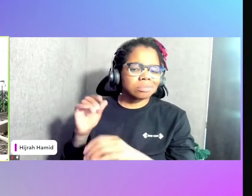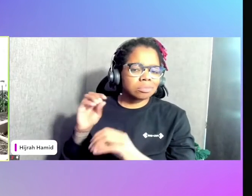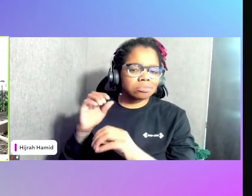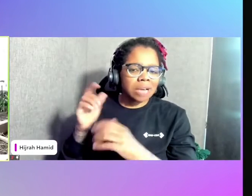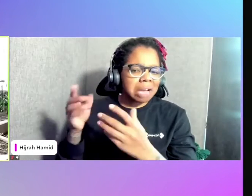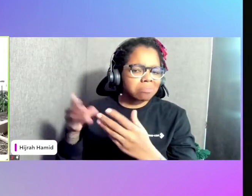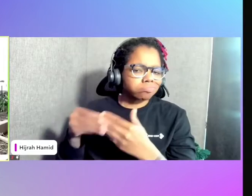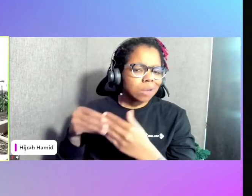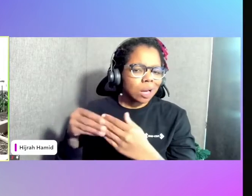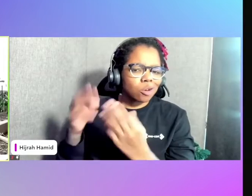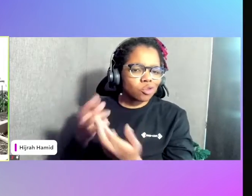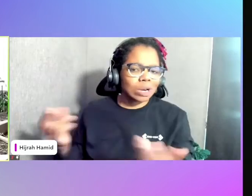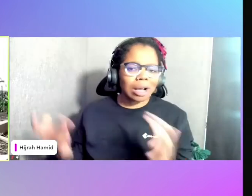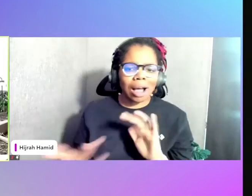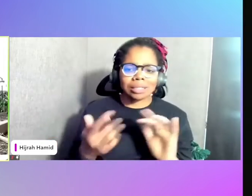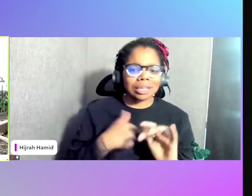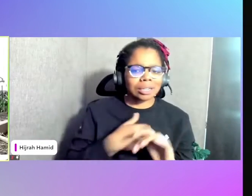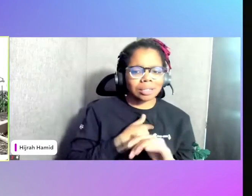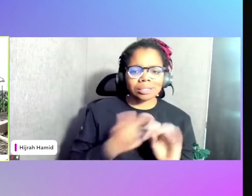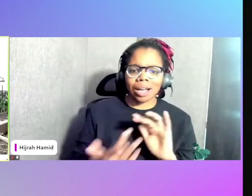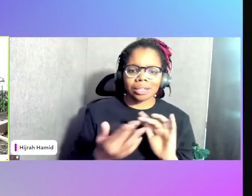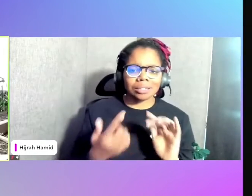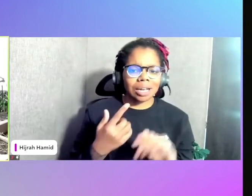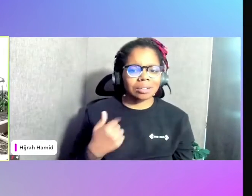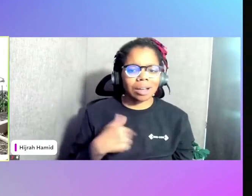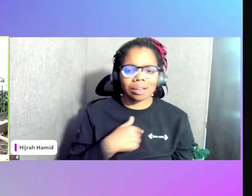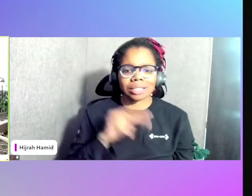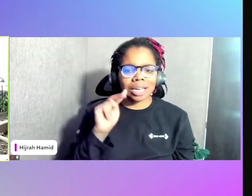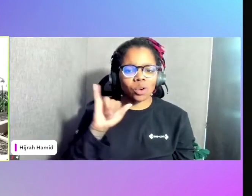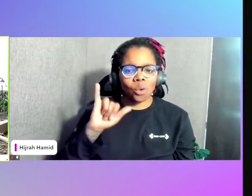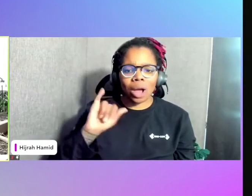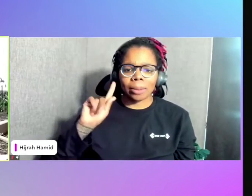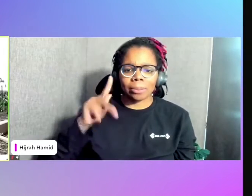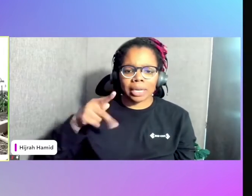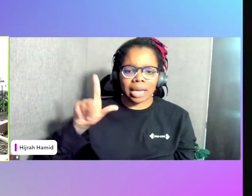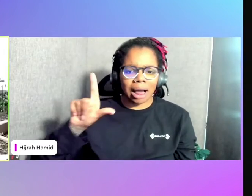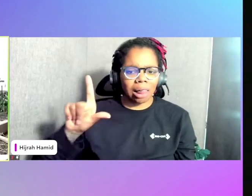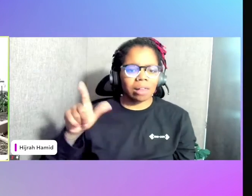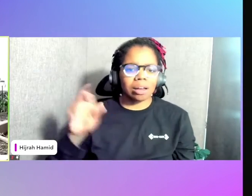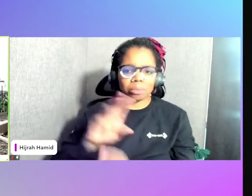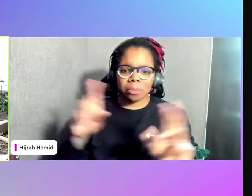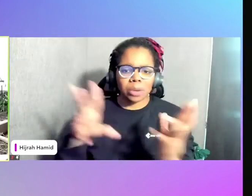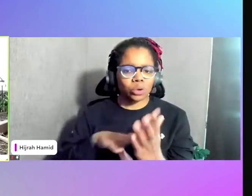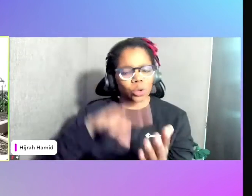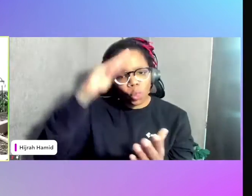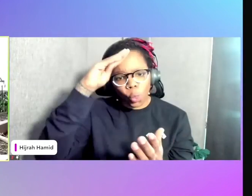all capitalized. And the other thing evolved after looking at those self paced resources was to contact